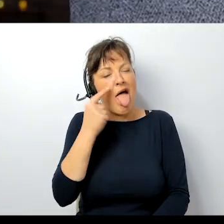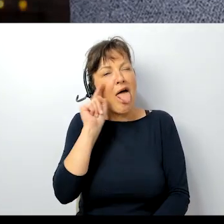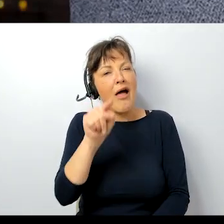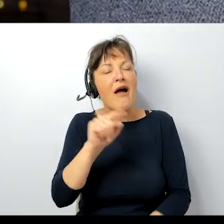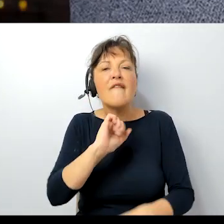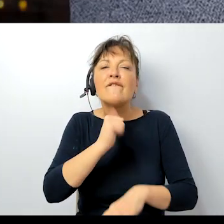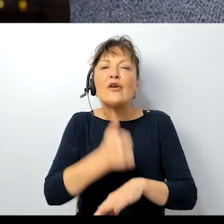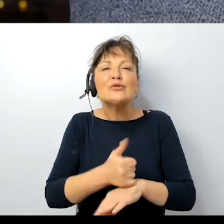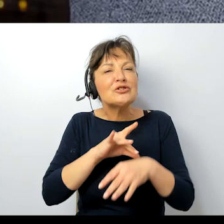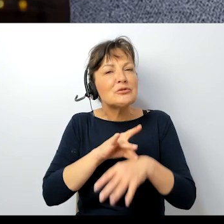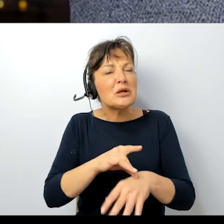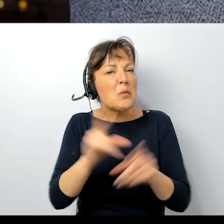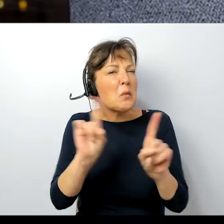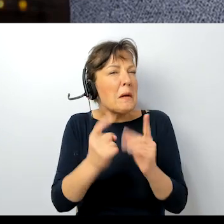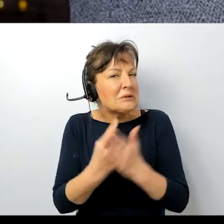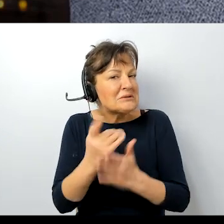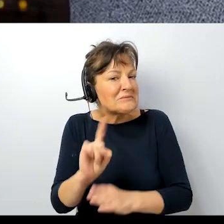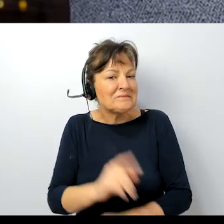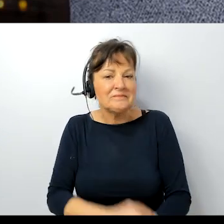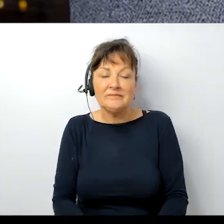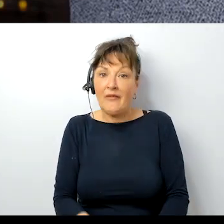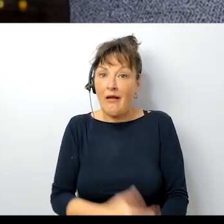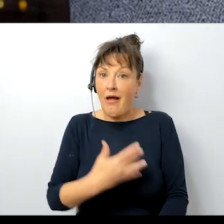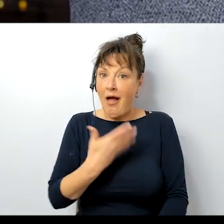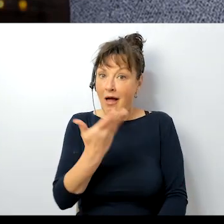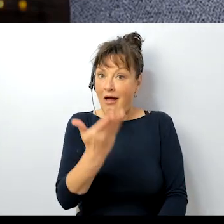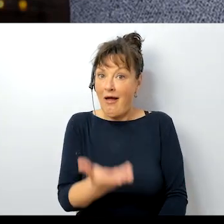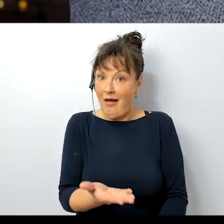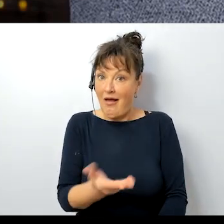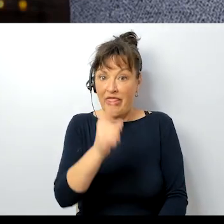and Graduate apprenticeships let's select Foundation Apprenticeships.